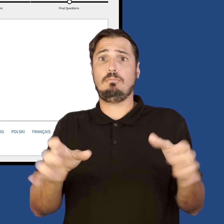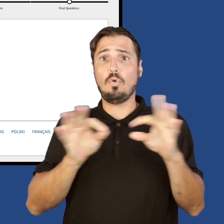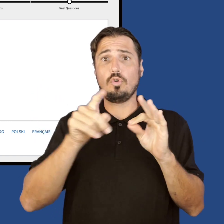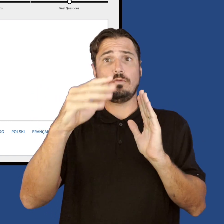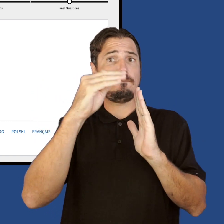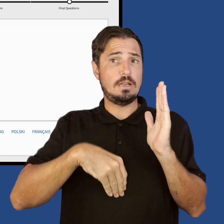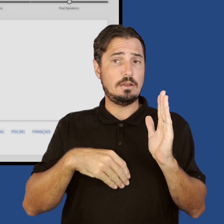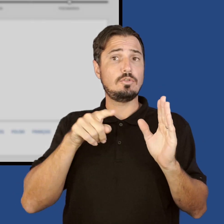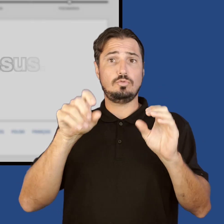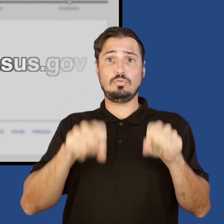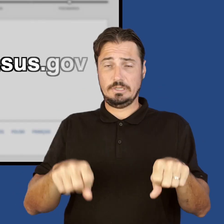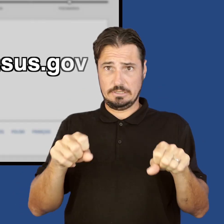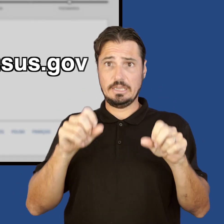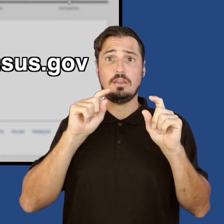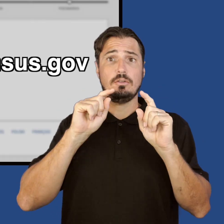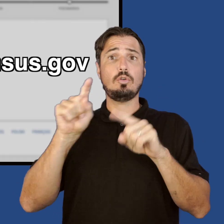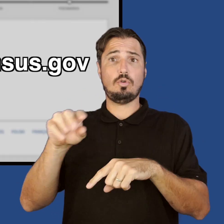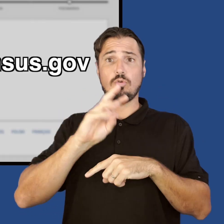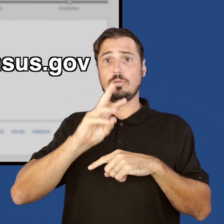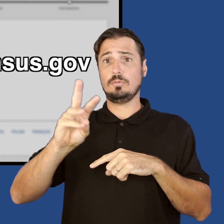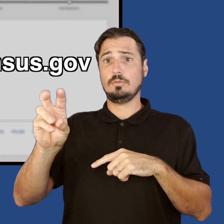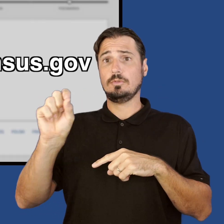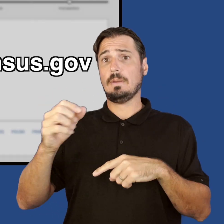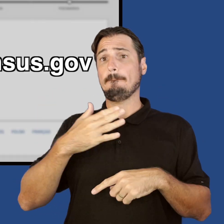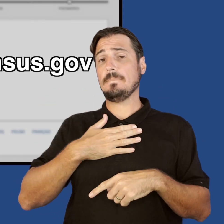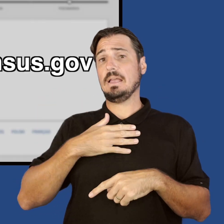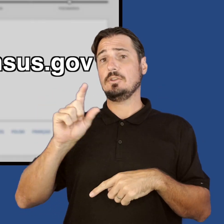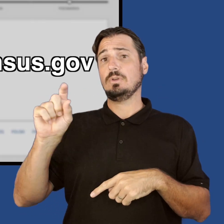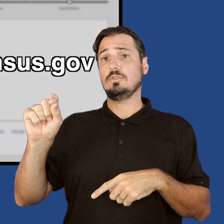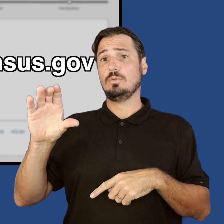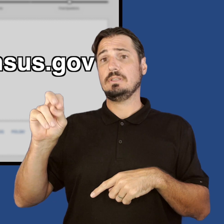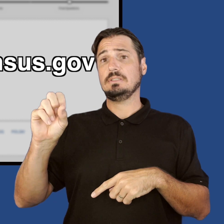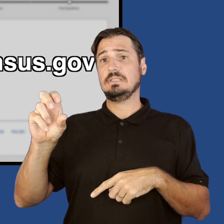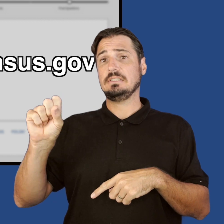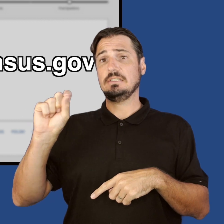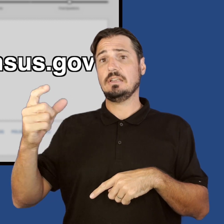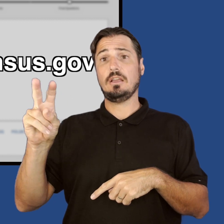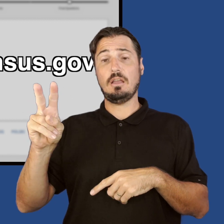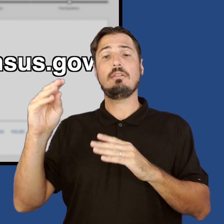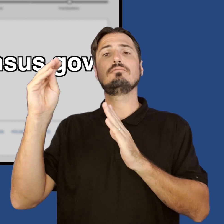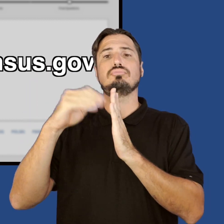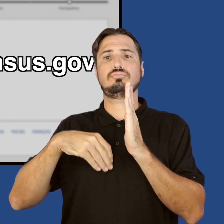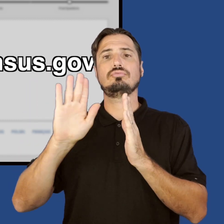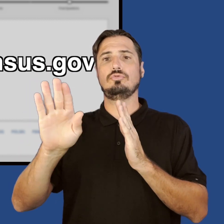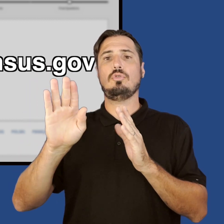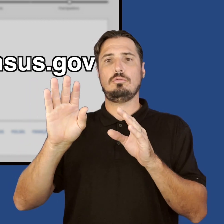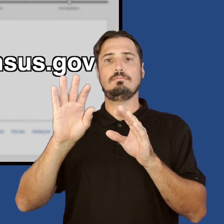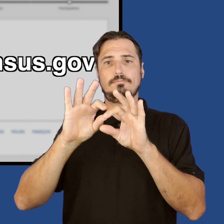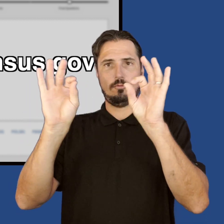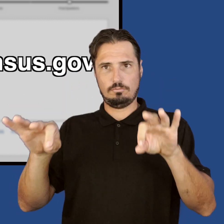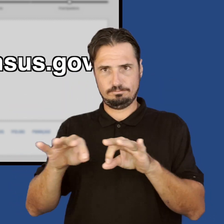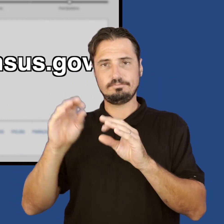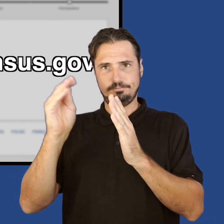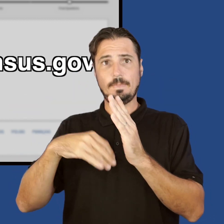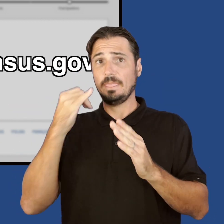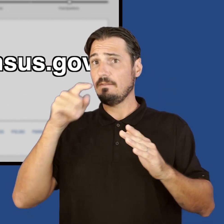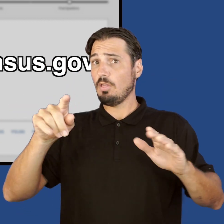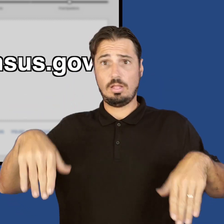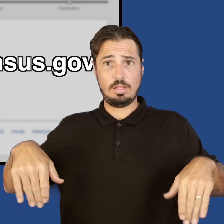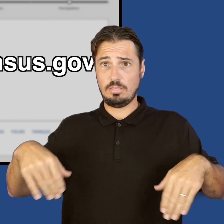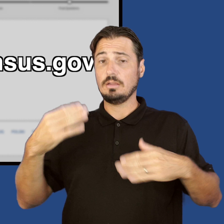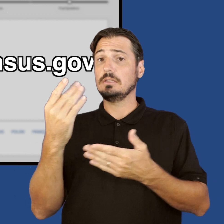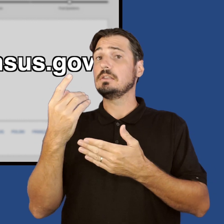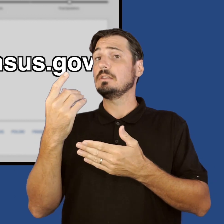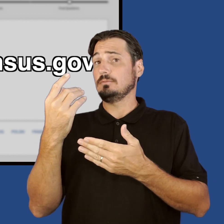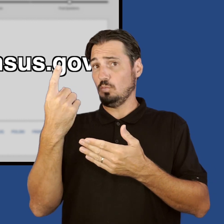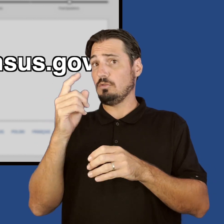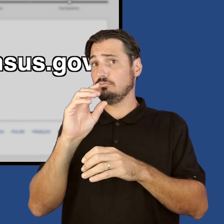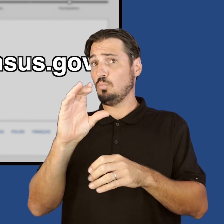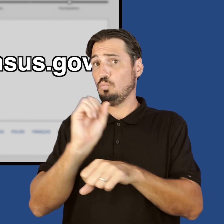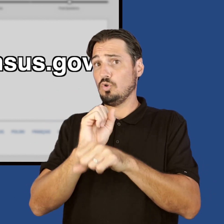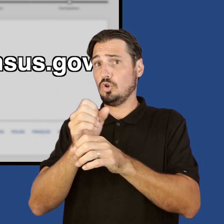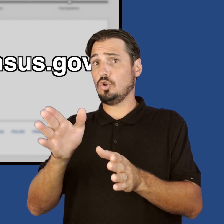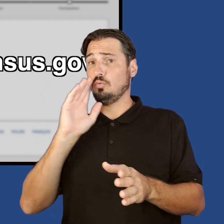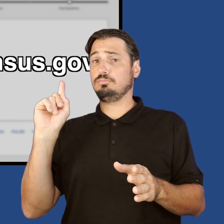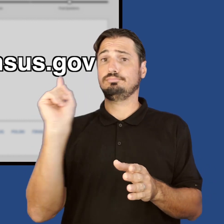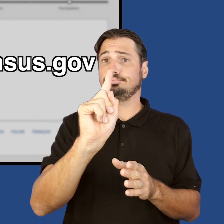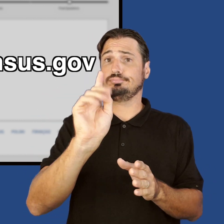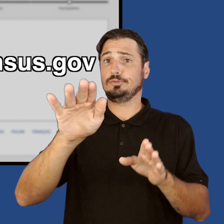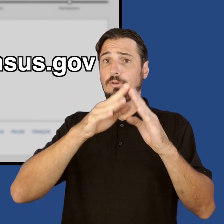Visit my2020census.gov and file your report. For those who have not completed your Census online, a Census worker will be visiting your home to assist you in completing your Census form.